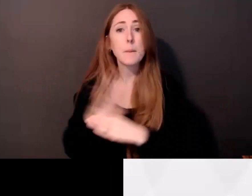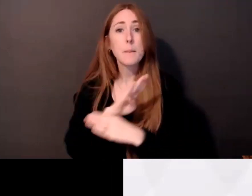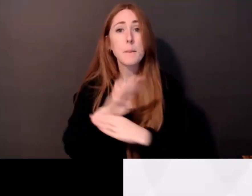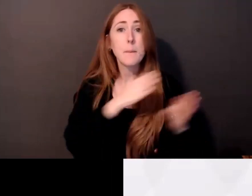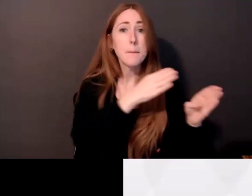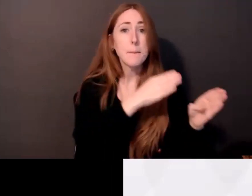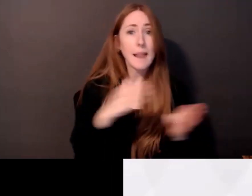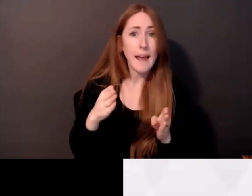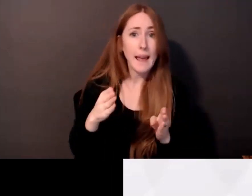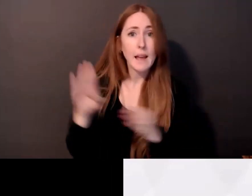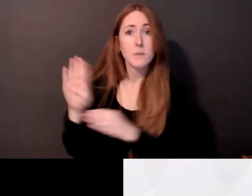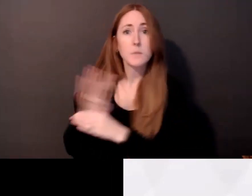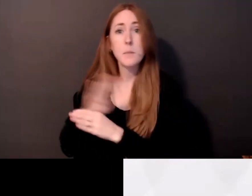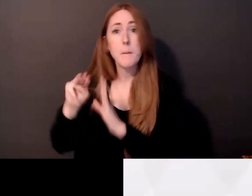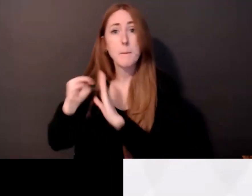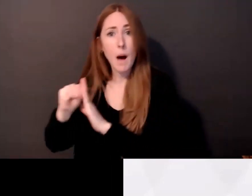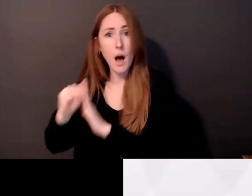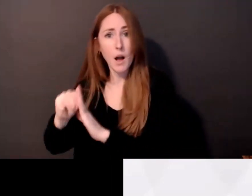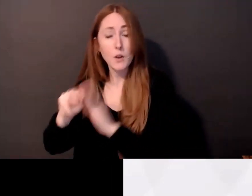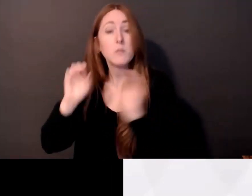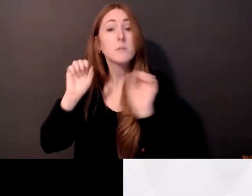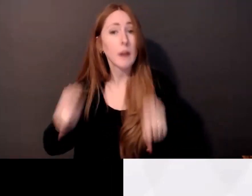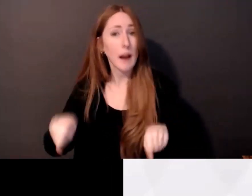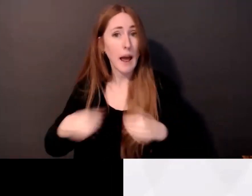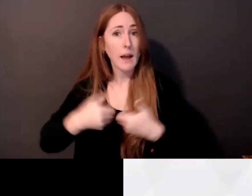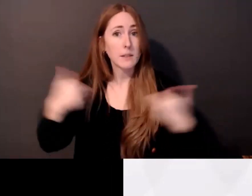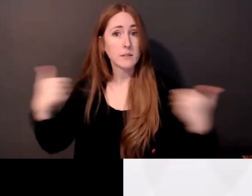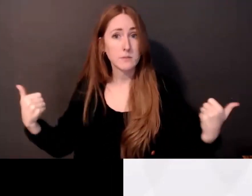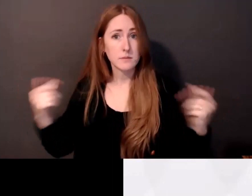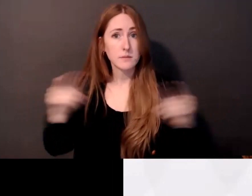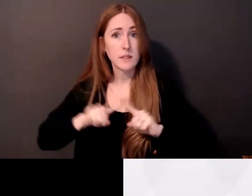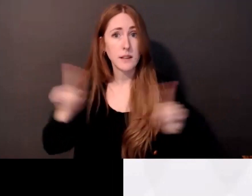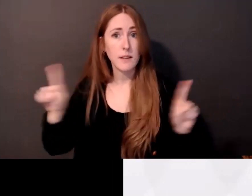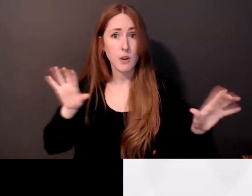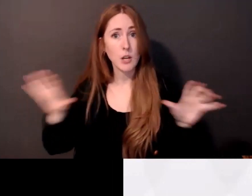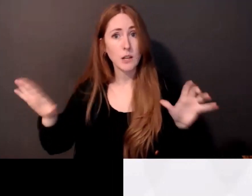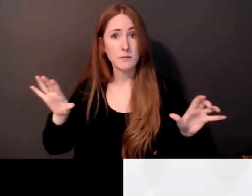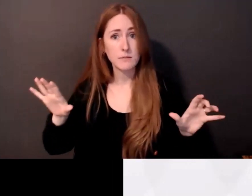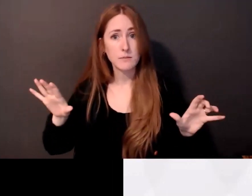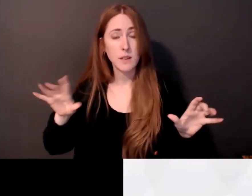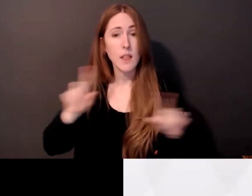can be two different things. You have different strategies that go in each. So I would recommend looking up that difference.